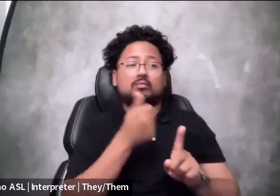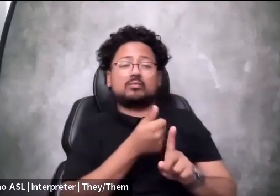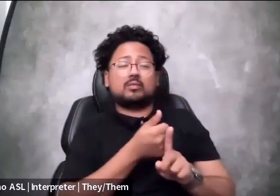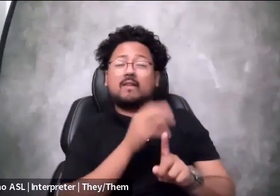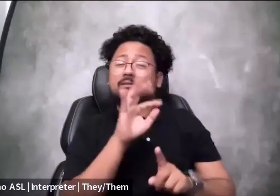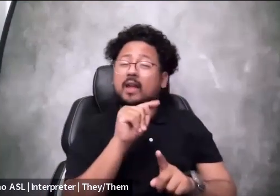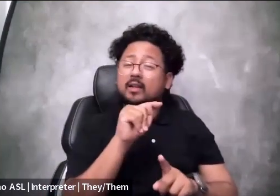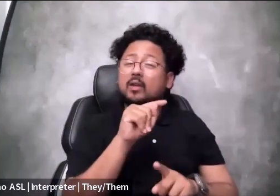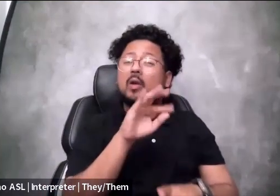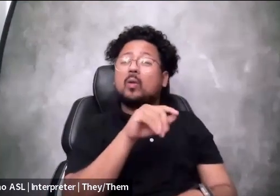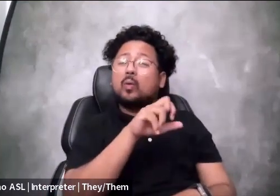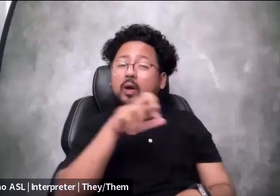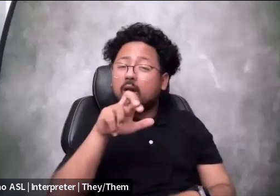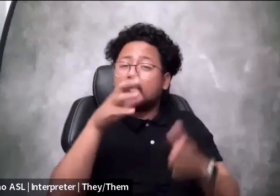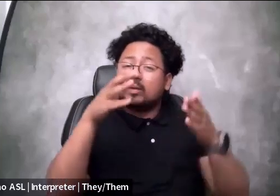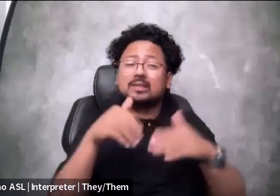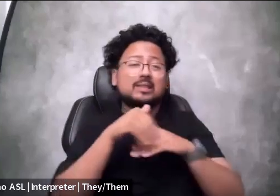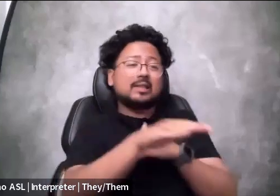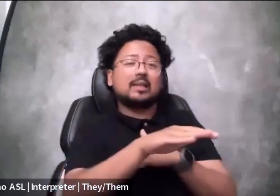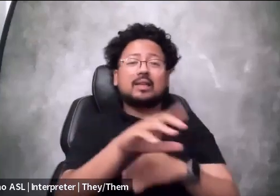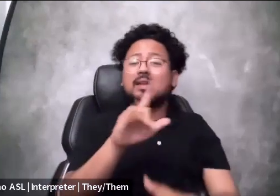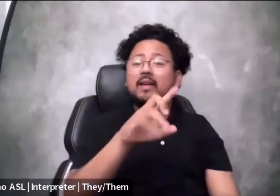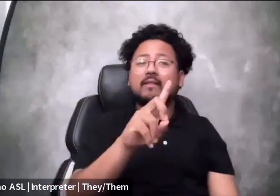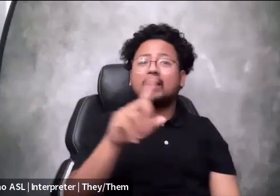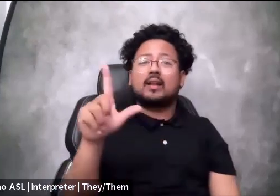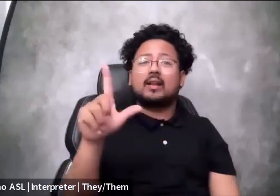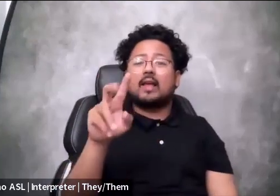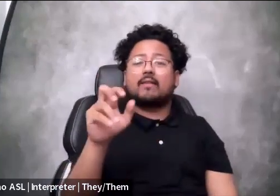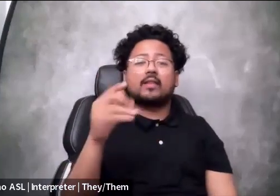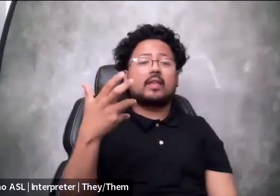sent my book to David Leviathan, who is a gay YA writer in his own right.